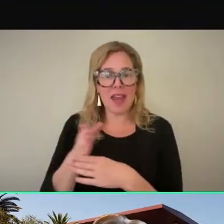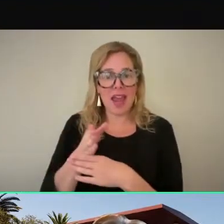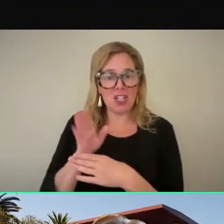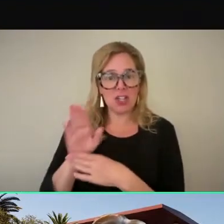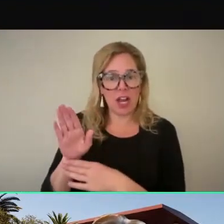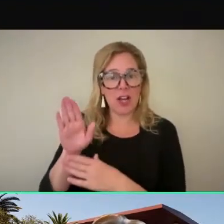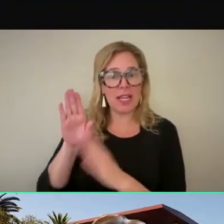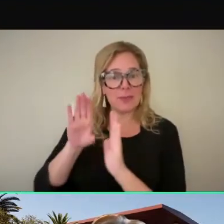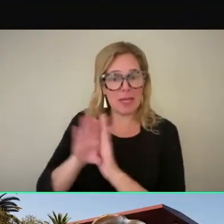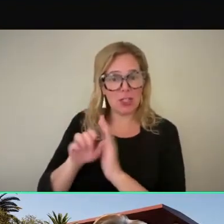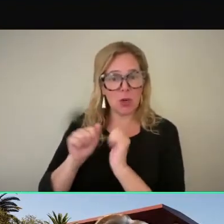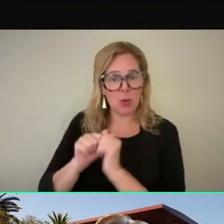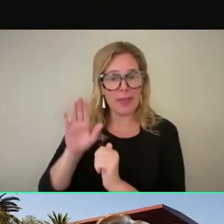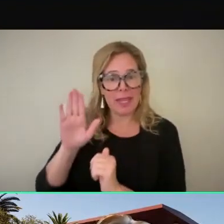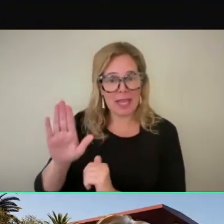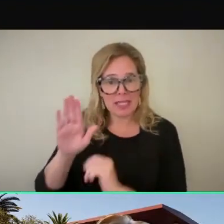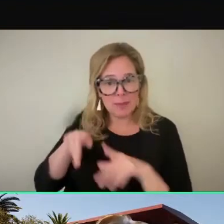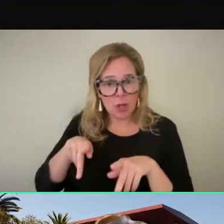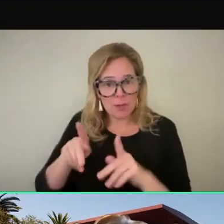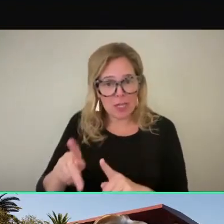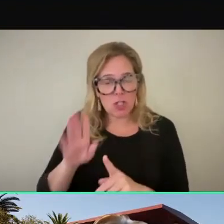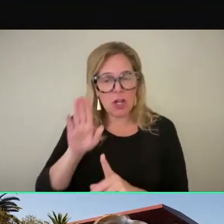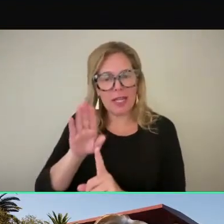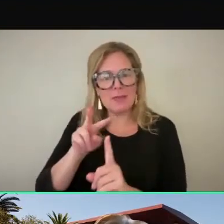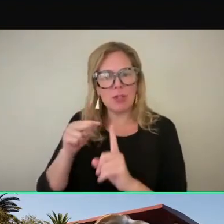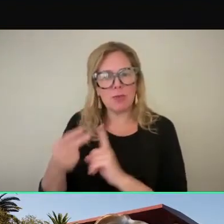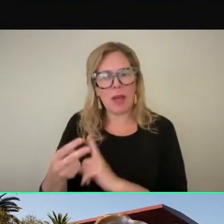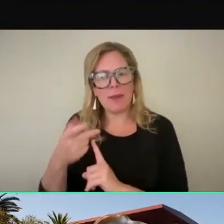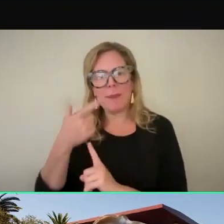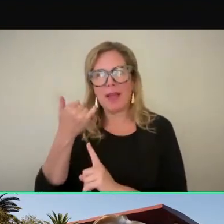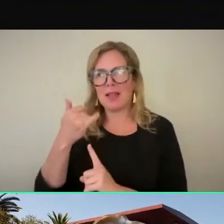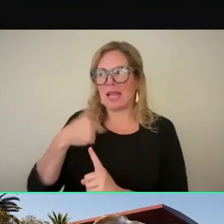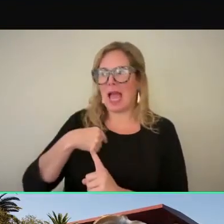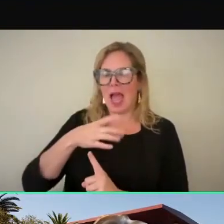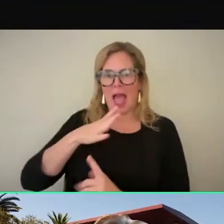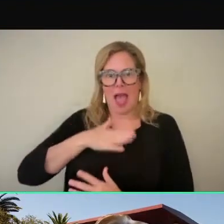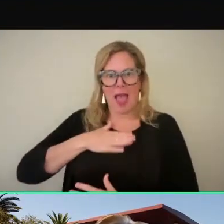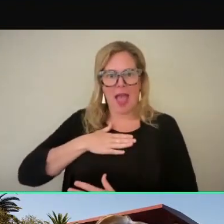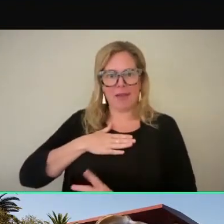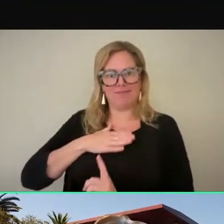perspective because being his parent actually has taught me a great deal about some of the